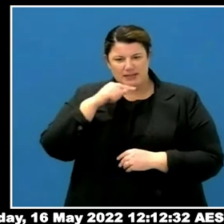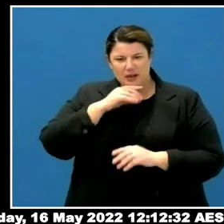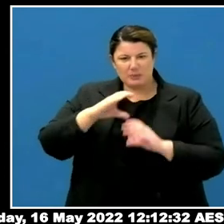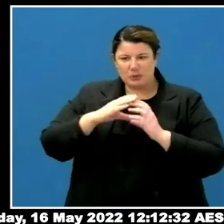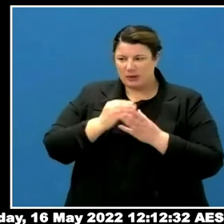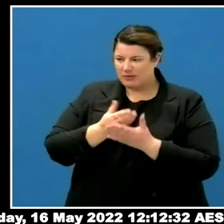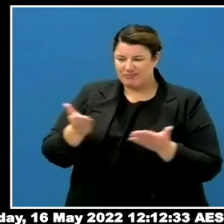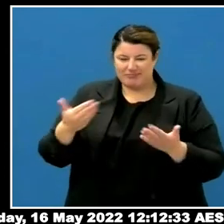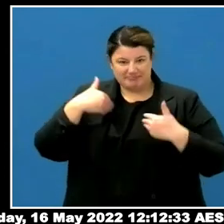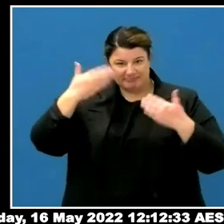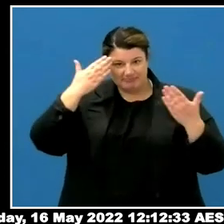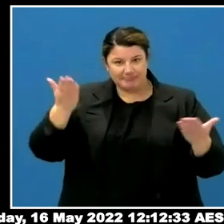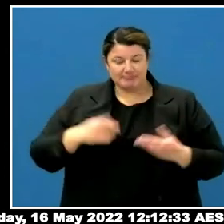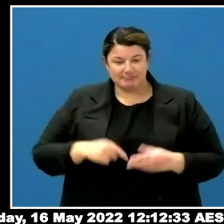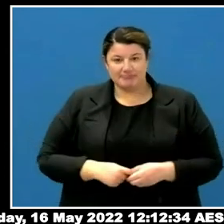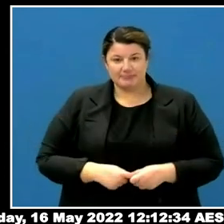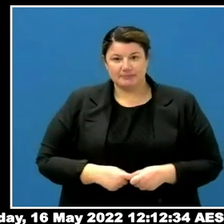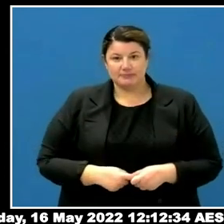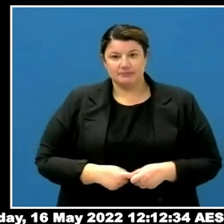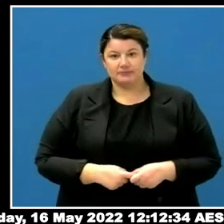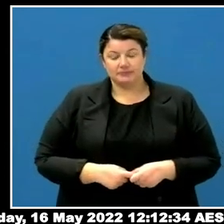couple of times in the past and I'm yet to see a copy of the reports."